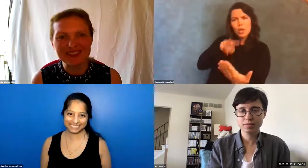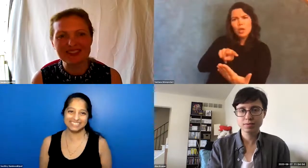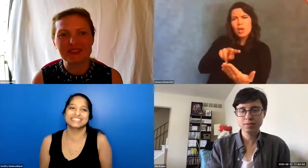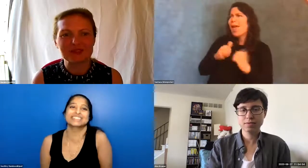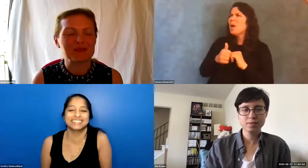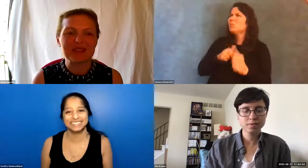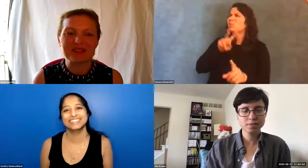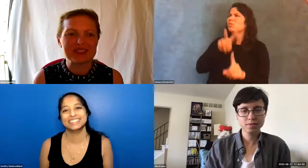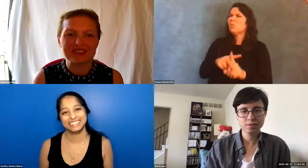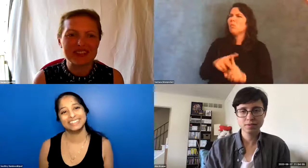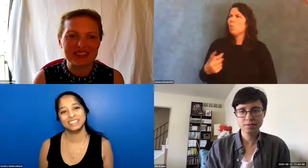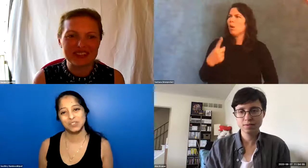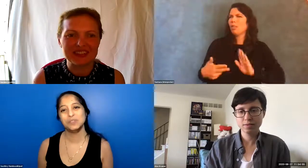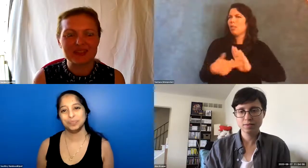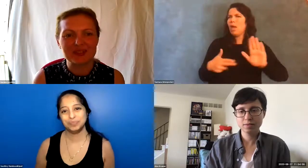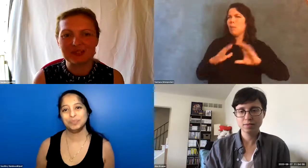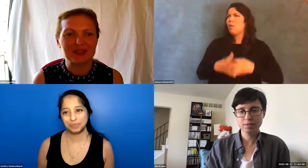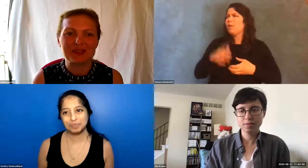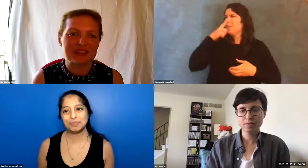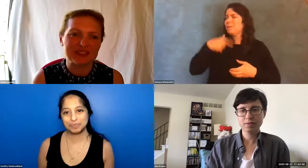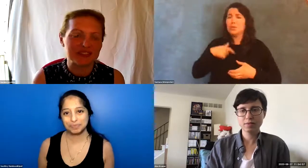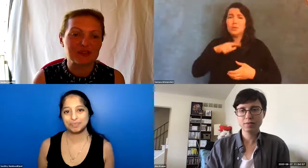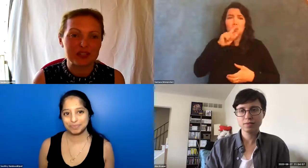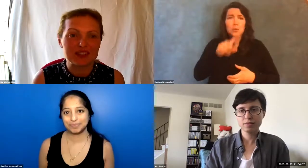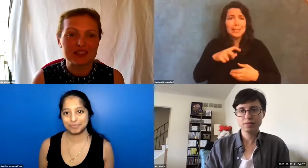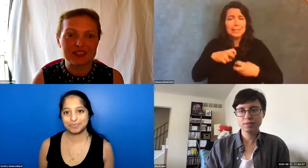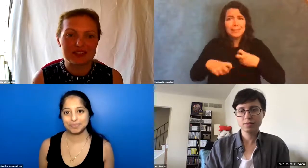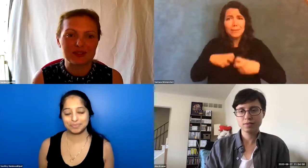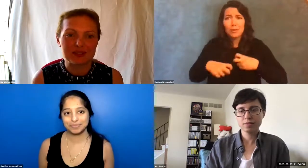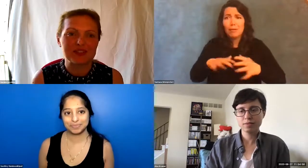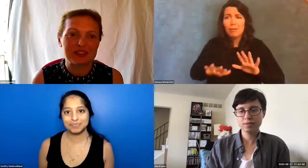just for me was really, really difficult when you look -- start with the data so it's